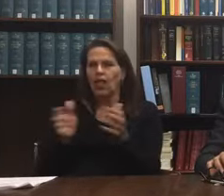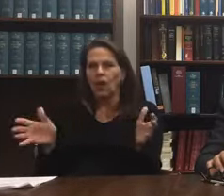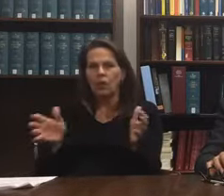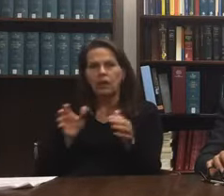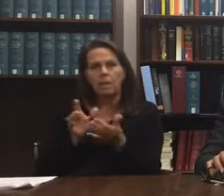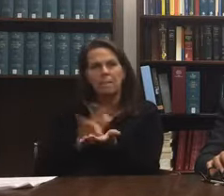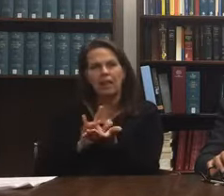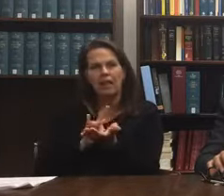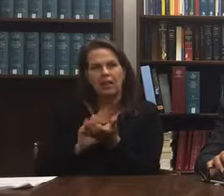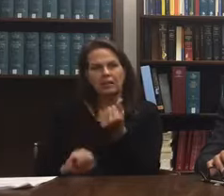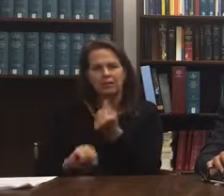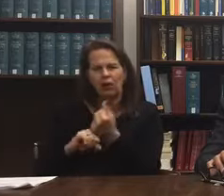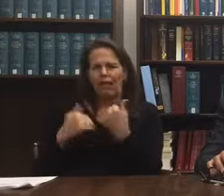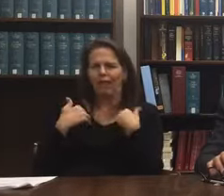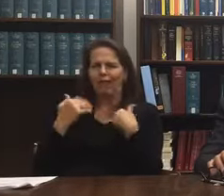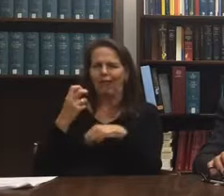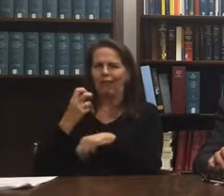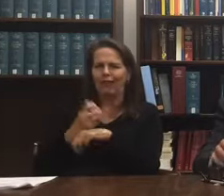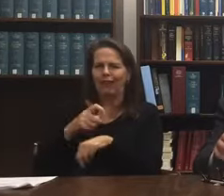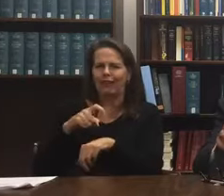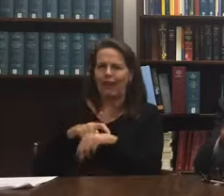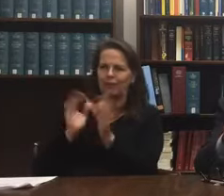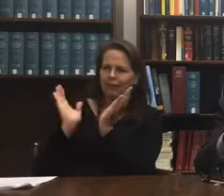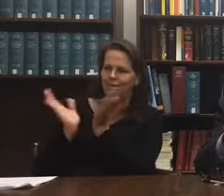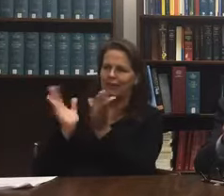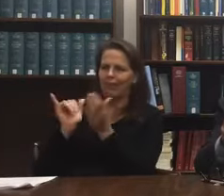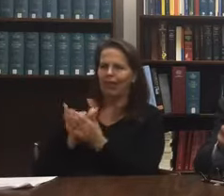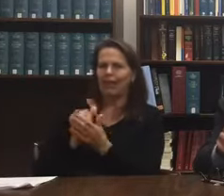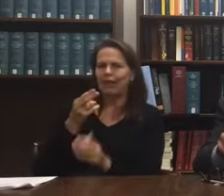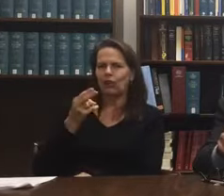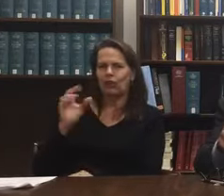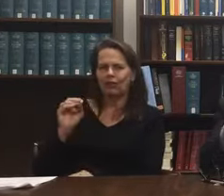tough time convincing the hearing officer that your decision is better